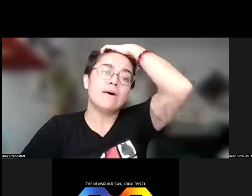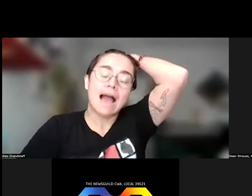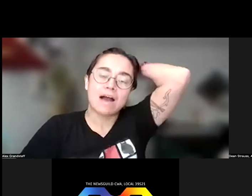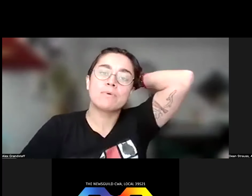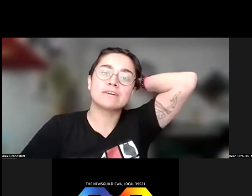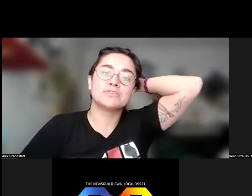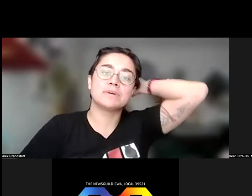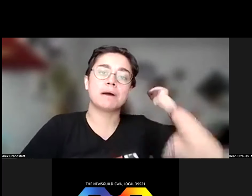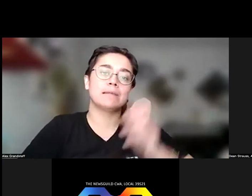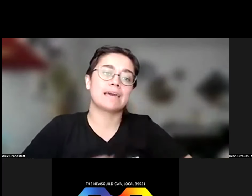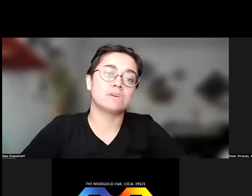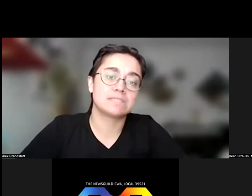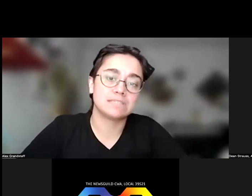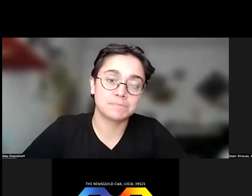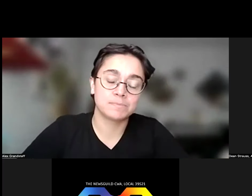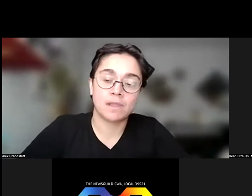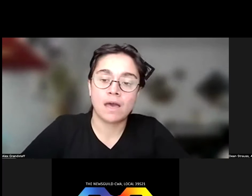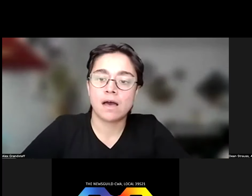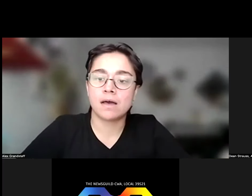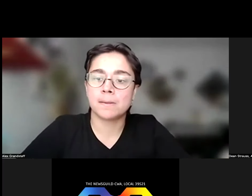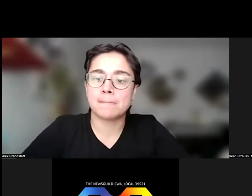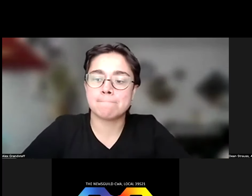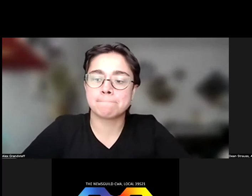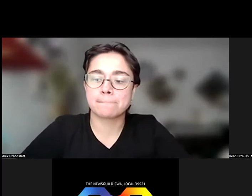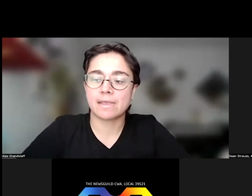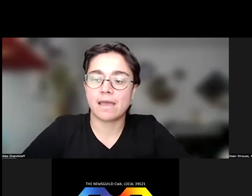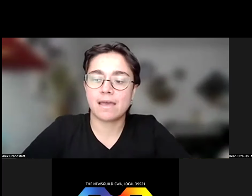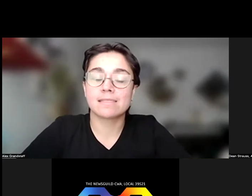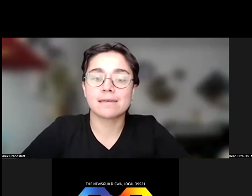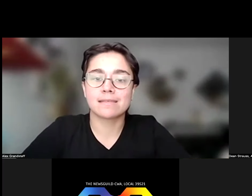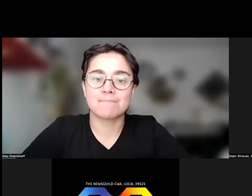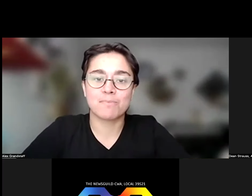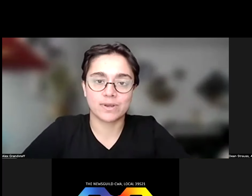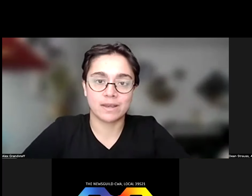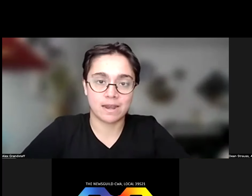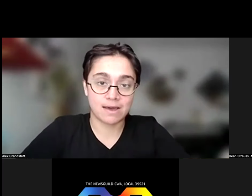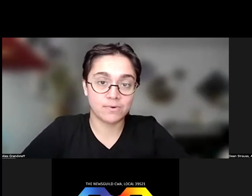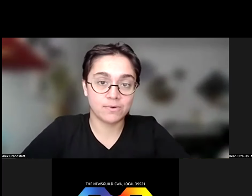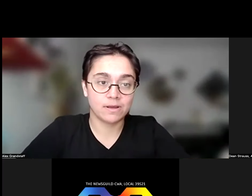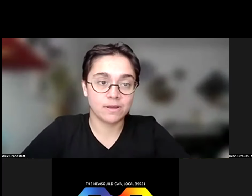I think, this is a time and place in which it is always good to be incredibly strategic and